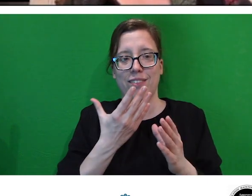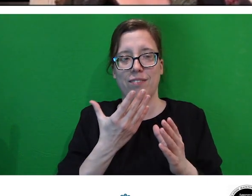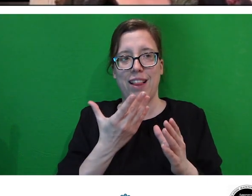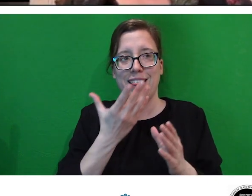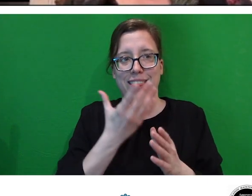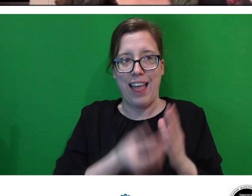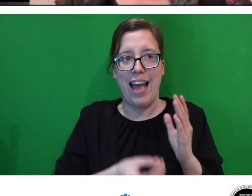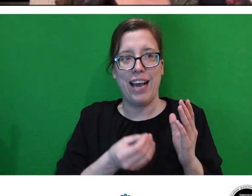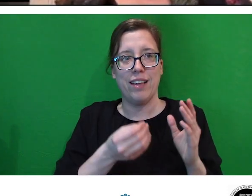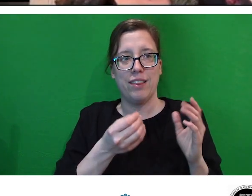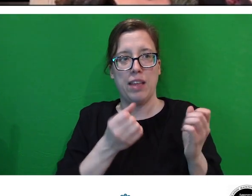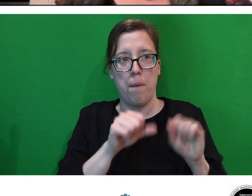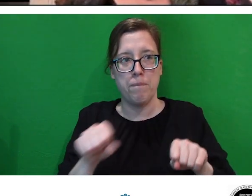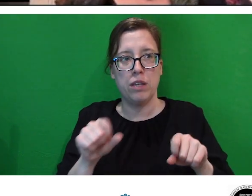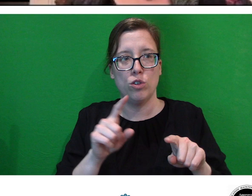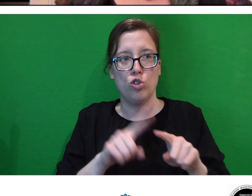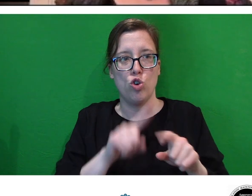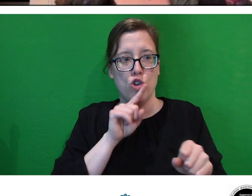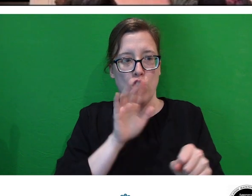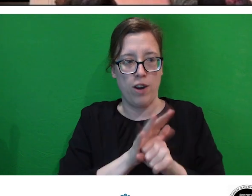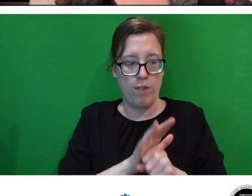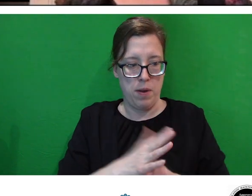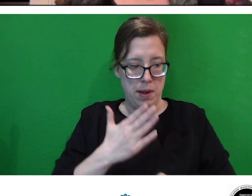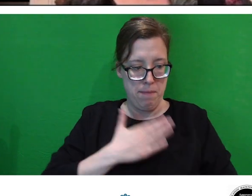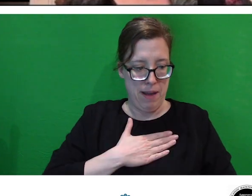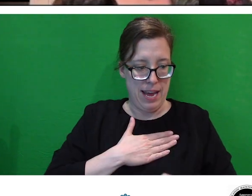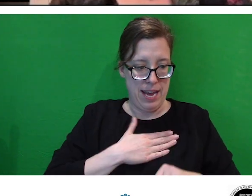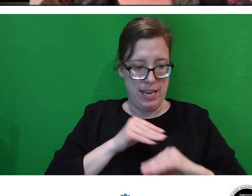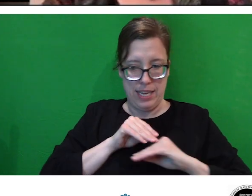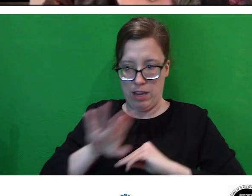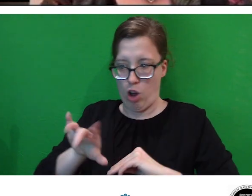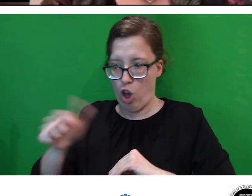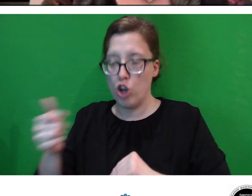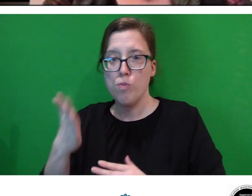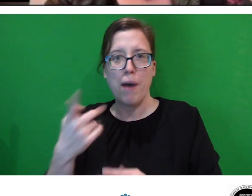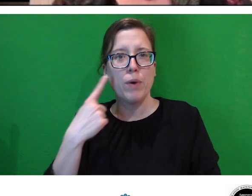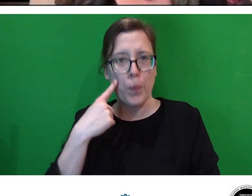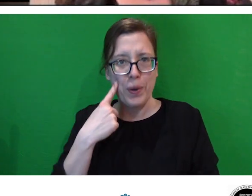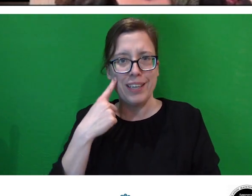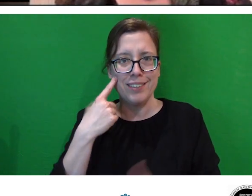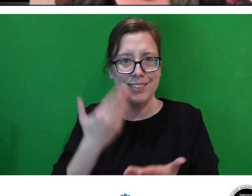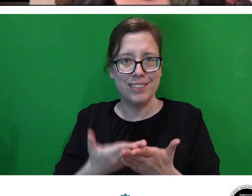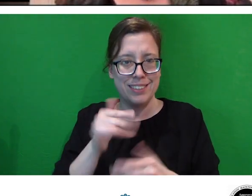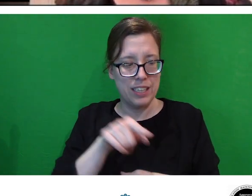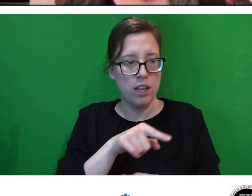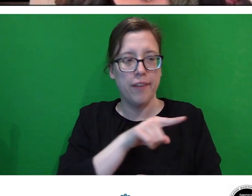These are different and they're really important. Kids often lack the inability [ability] to